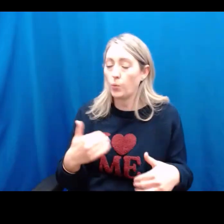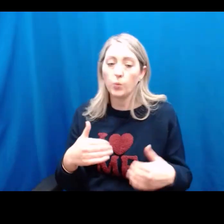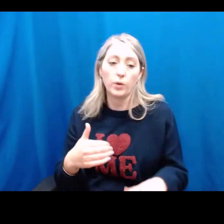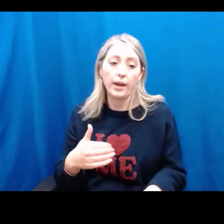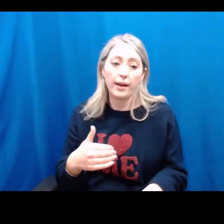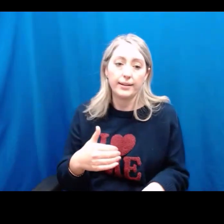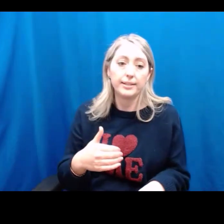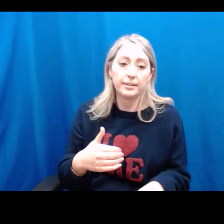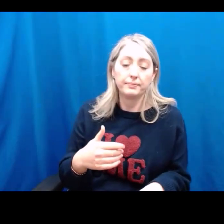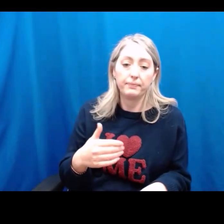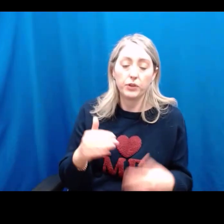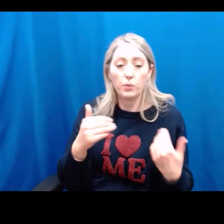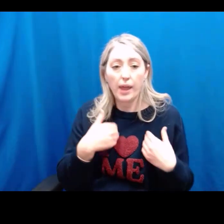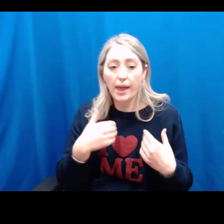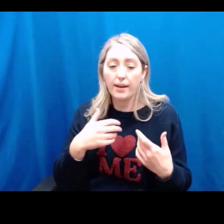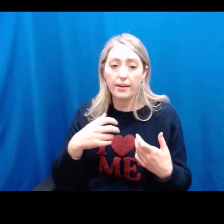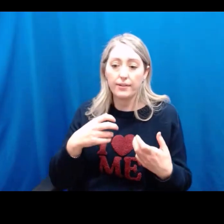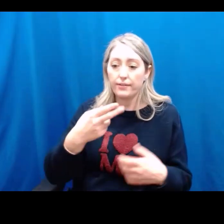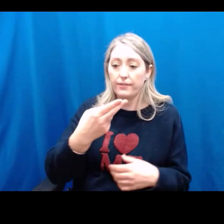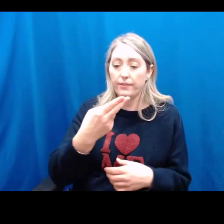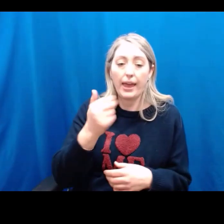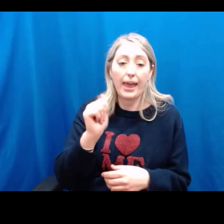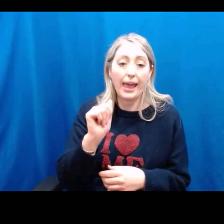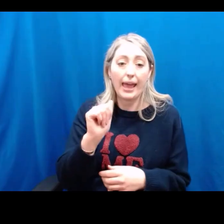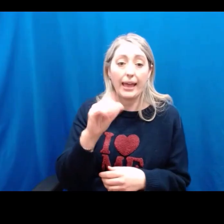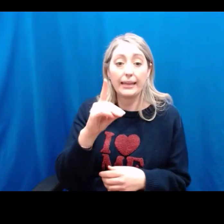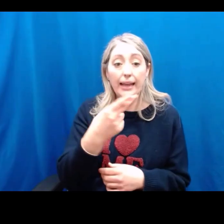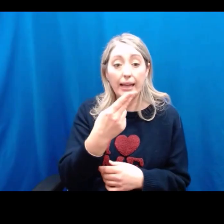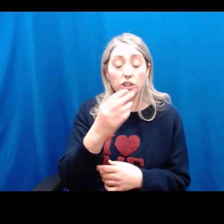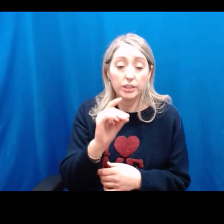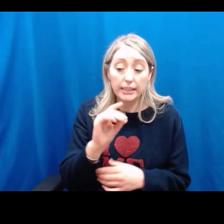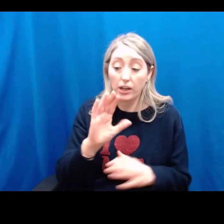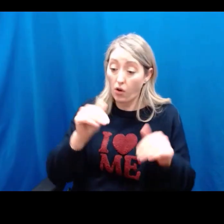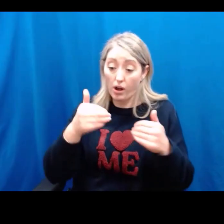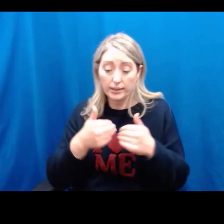there some neurodiversity going on? Is it ADHD? Is it autism? I